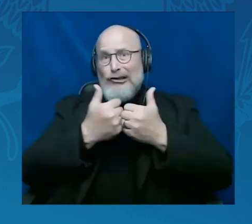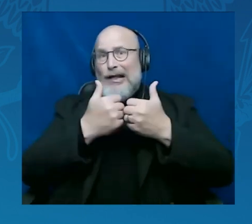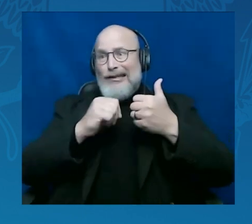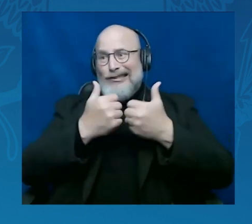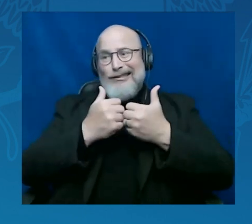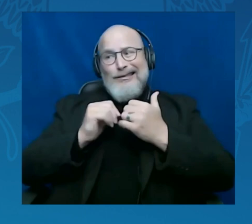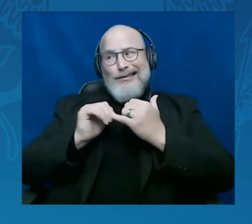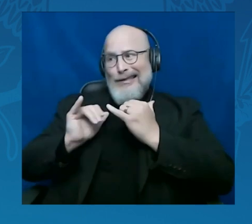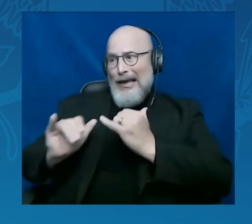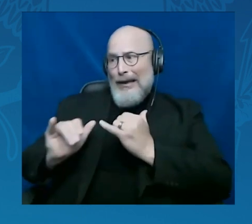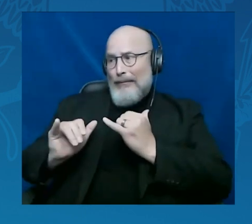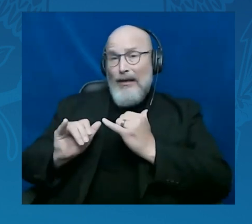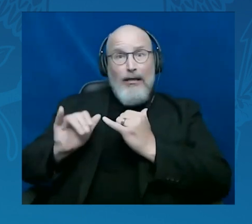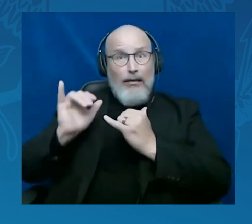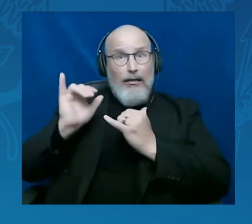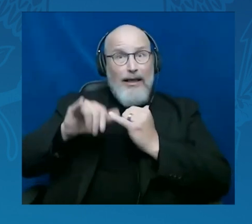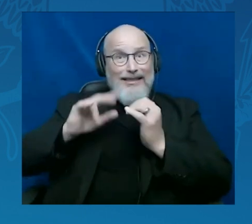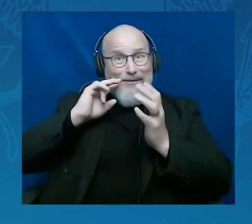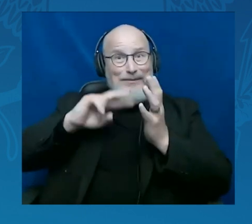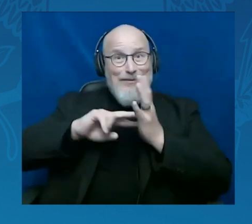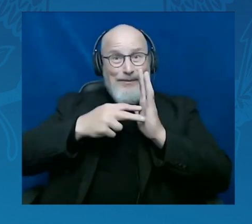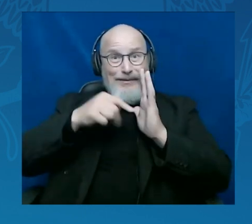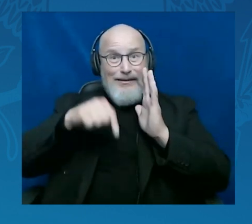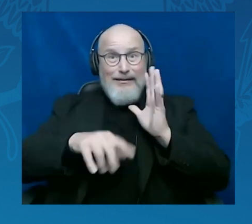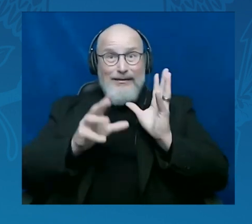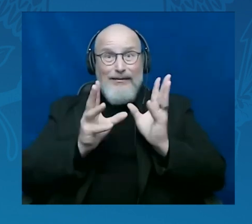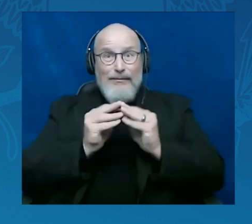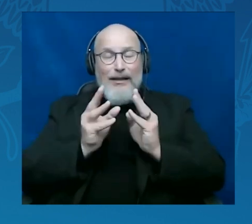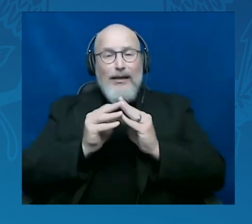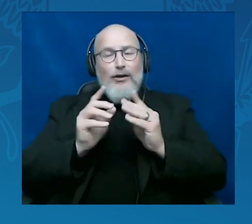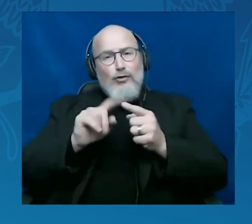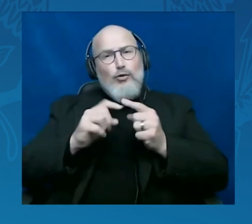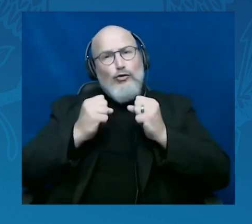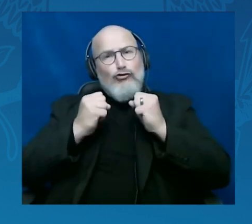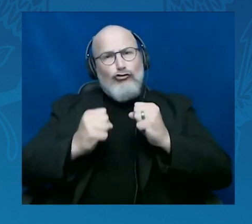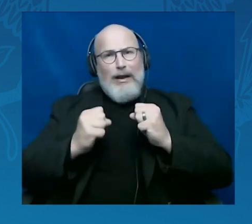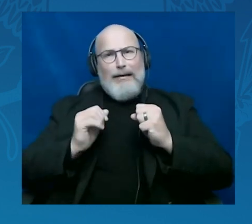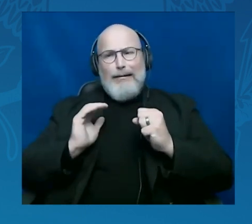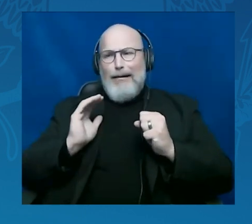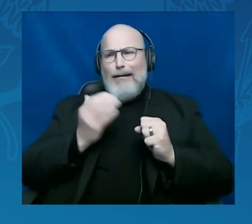to strengthen our partnership and chart a path forward together.